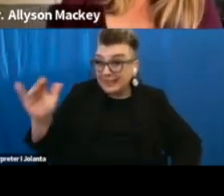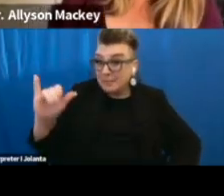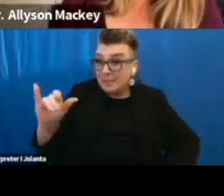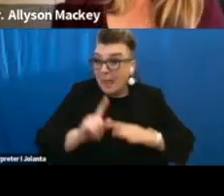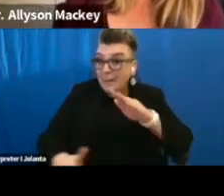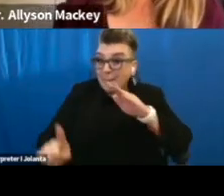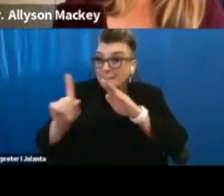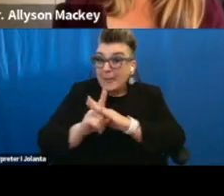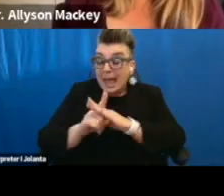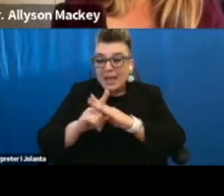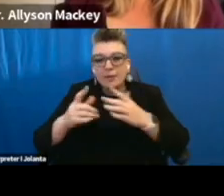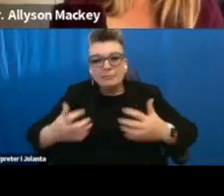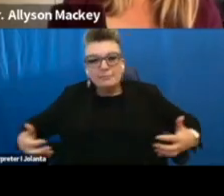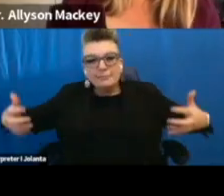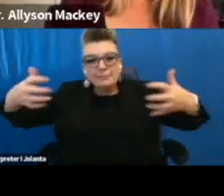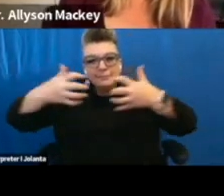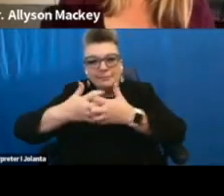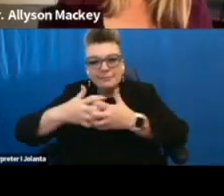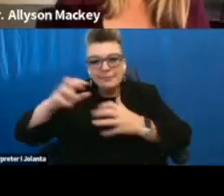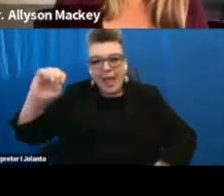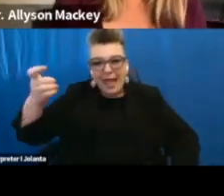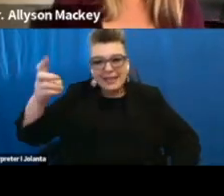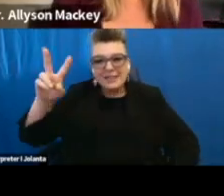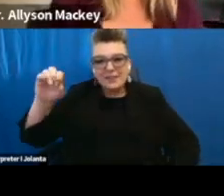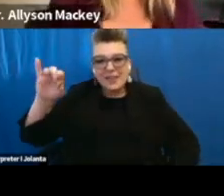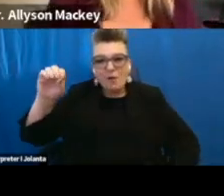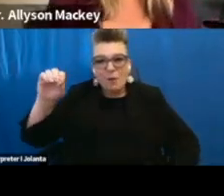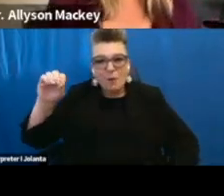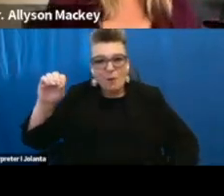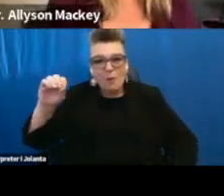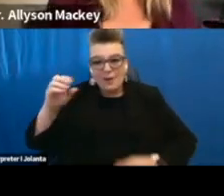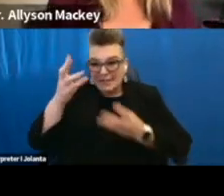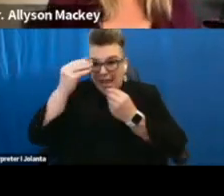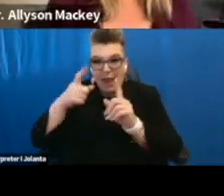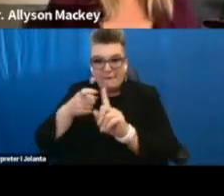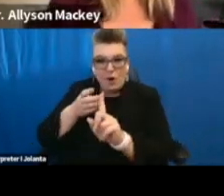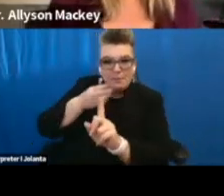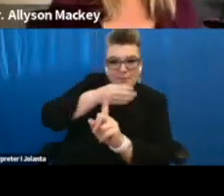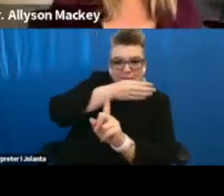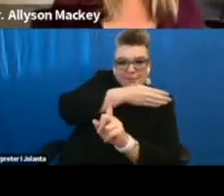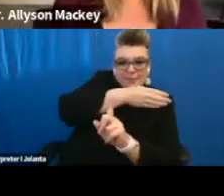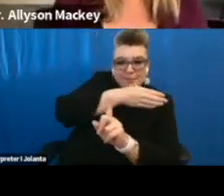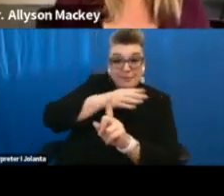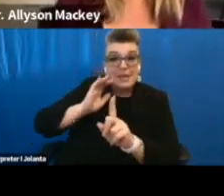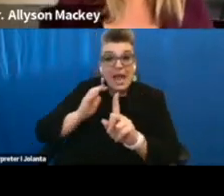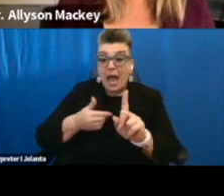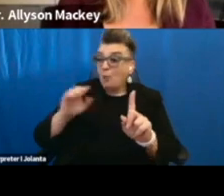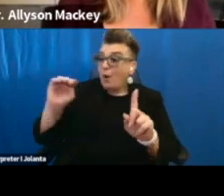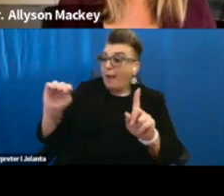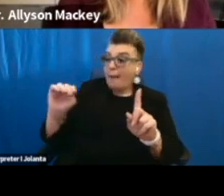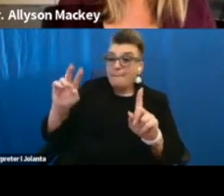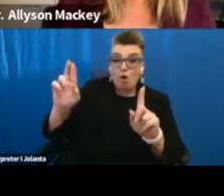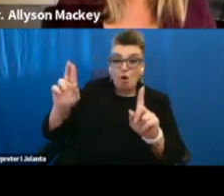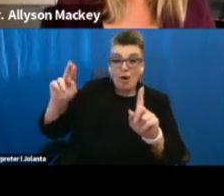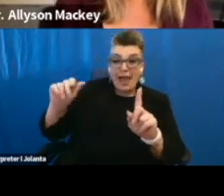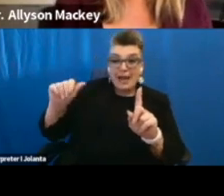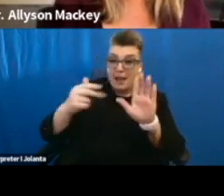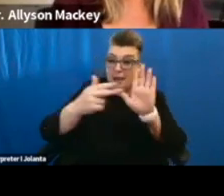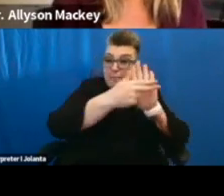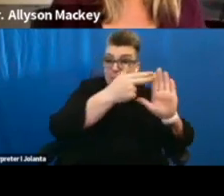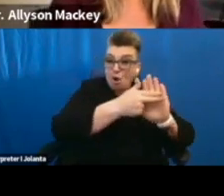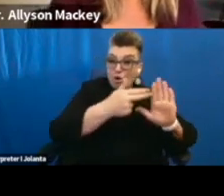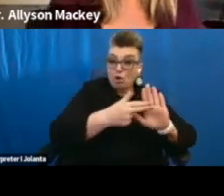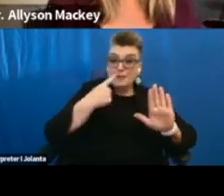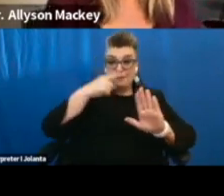matches the ex vivo data so if we go back to our mRNA markers of inhibitory neurons we